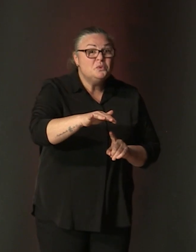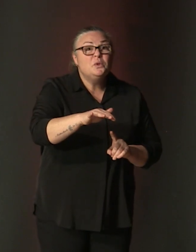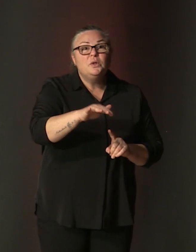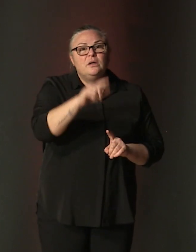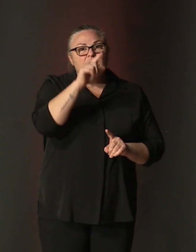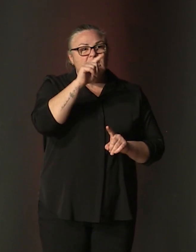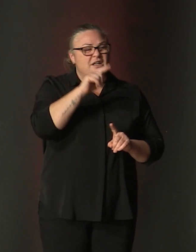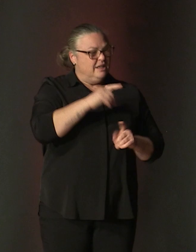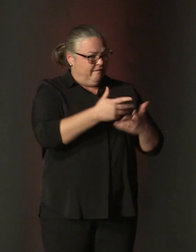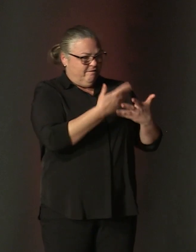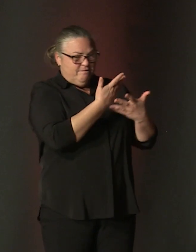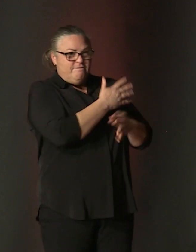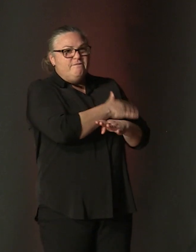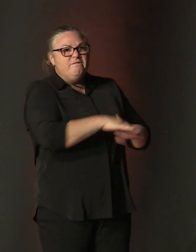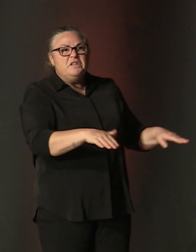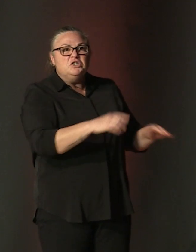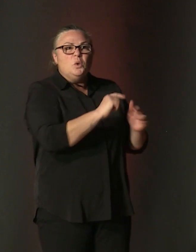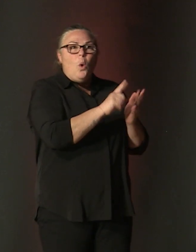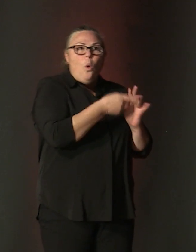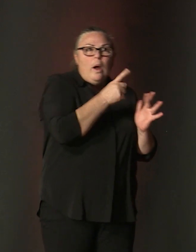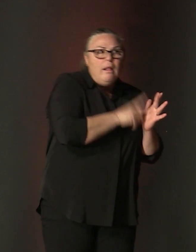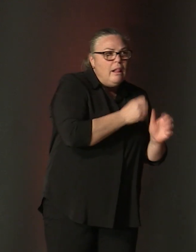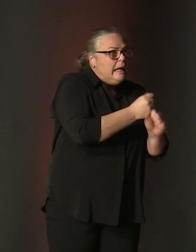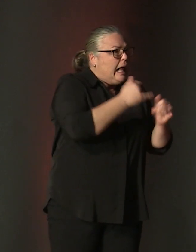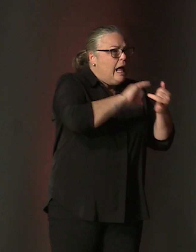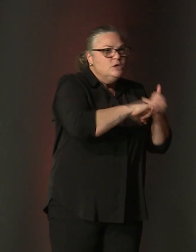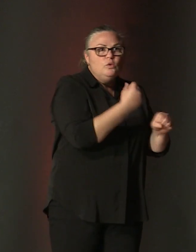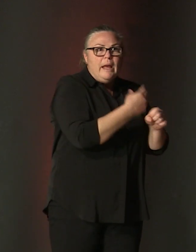we can ditch our nasty habit of digging out oil and gas from the ground